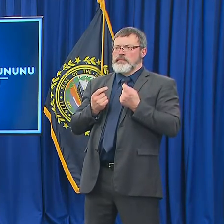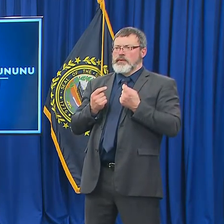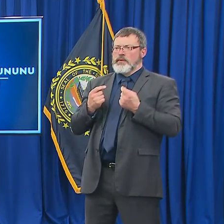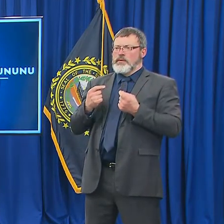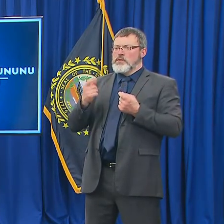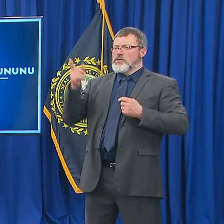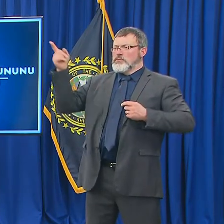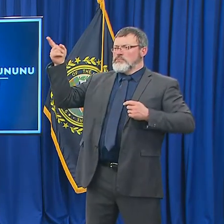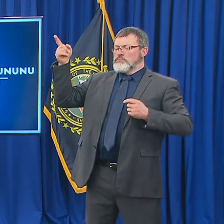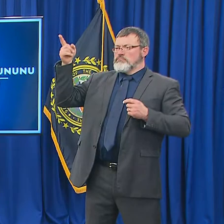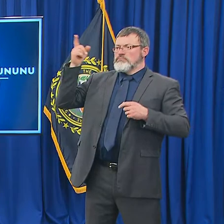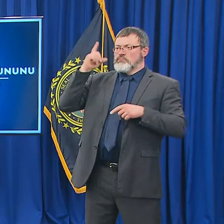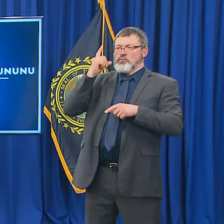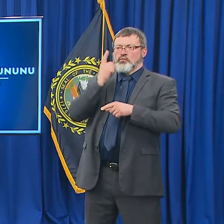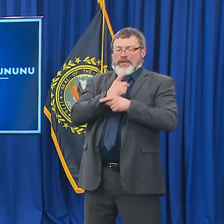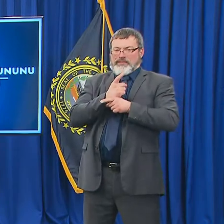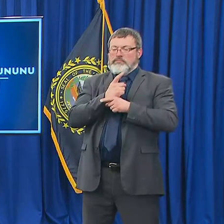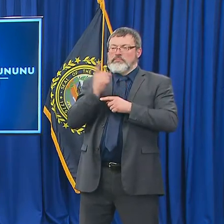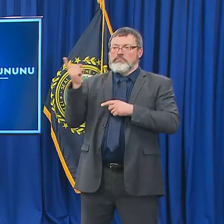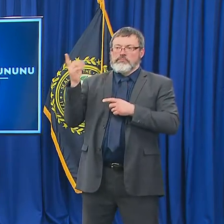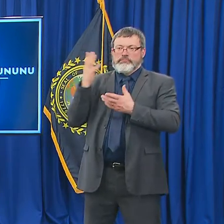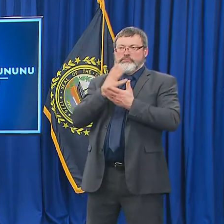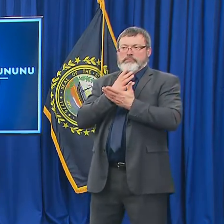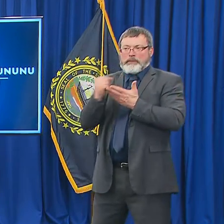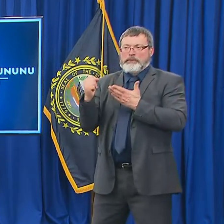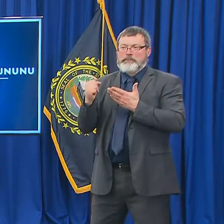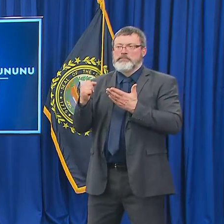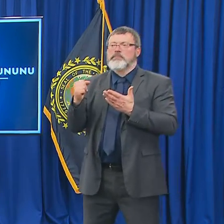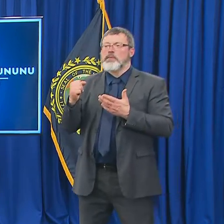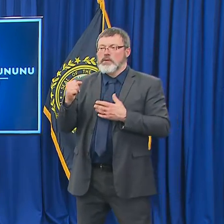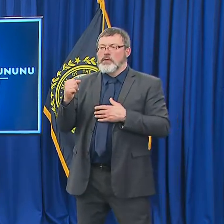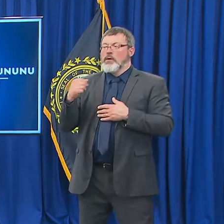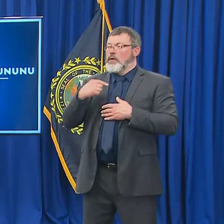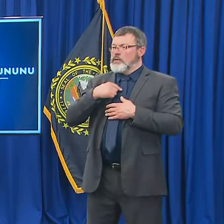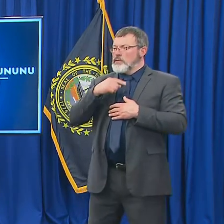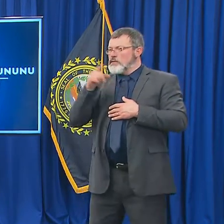in a variety different programs, everything from HUD to HHS to housing whatever it might be.